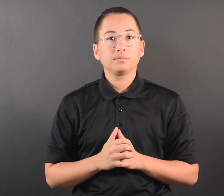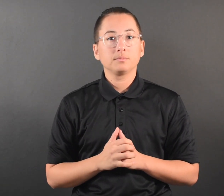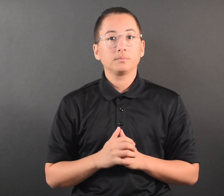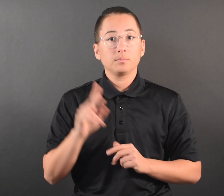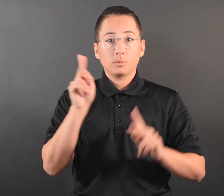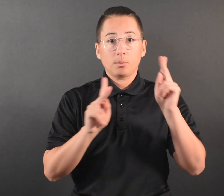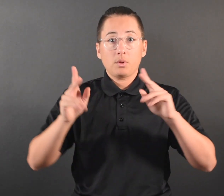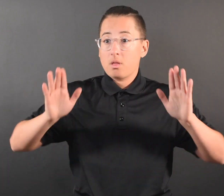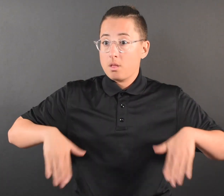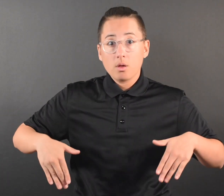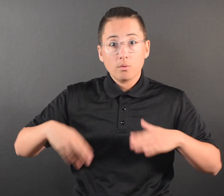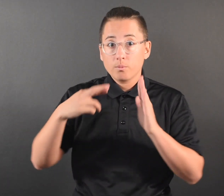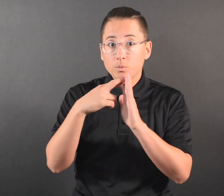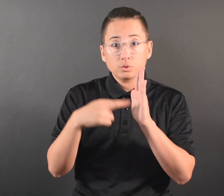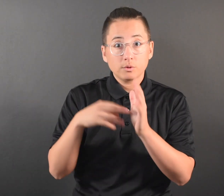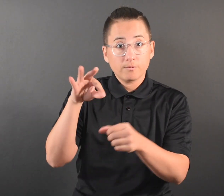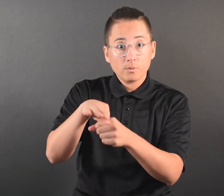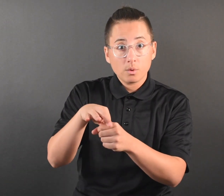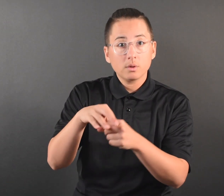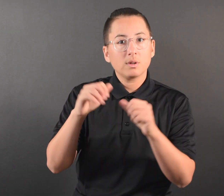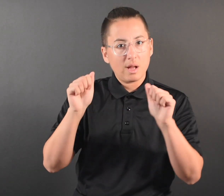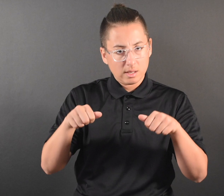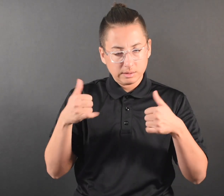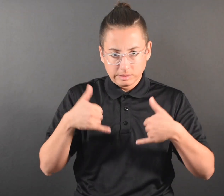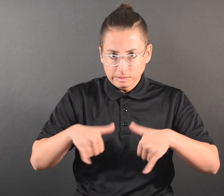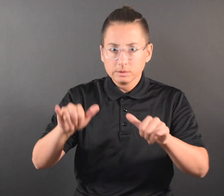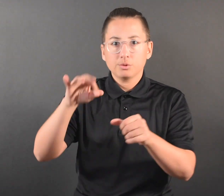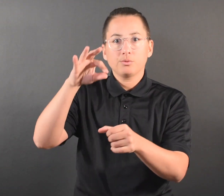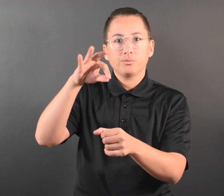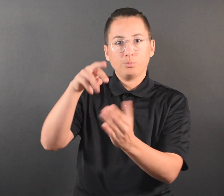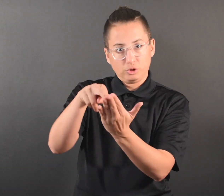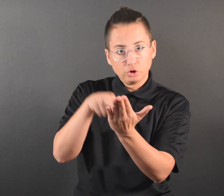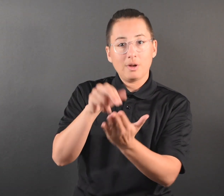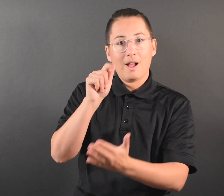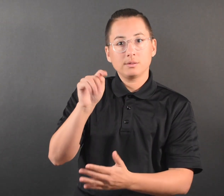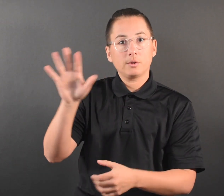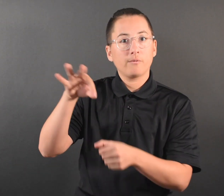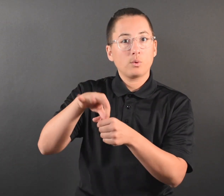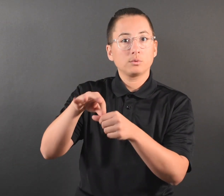People who are not registered to vote, can still register at their polling